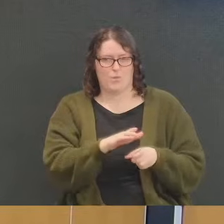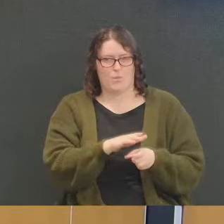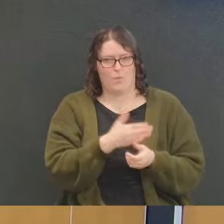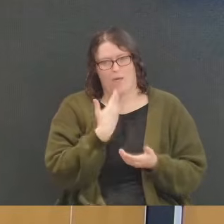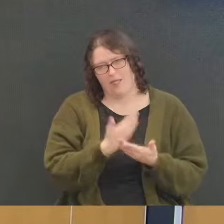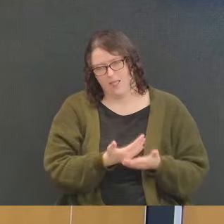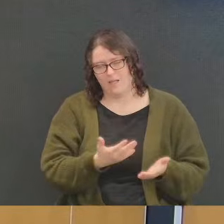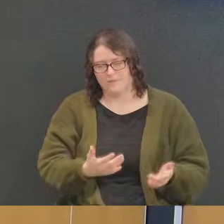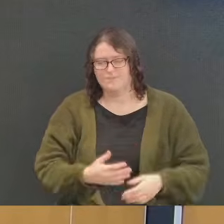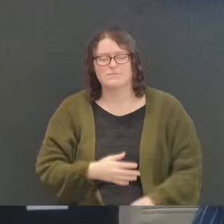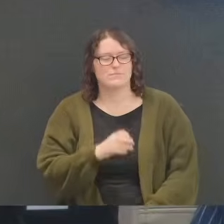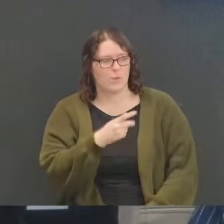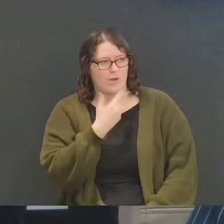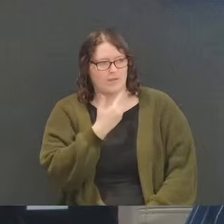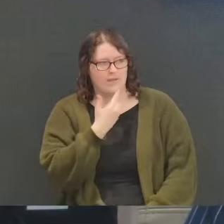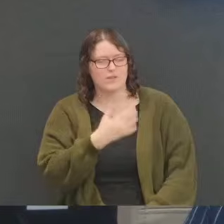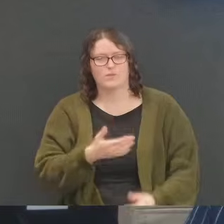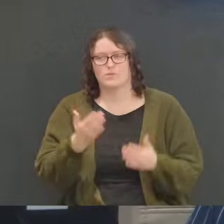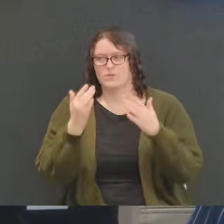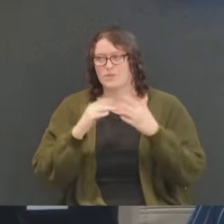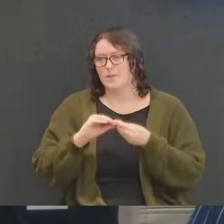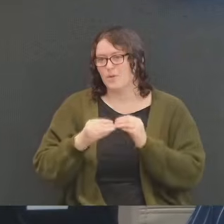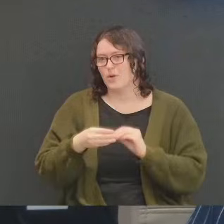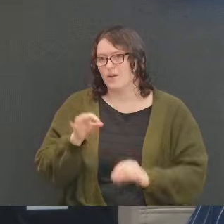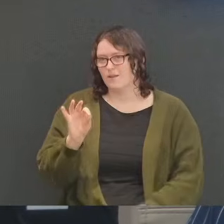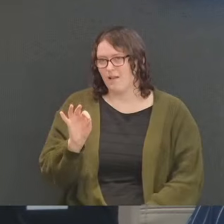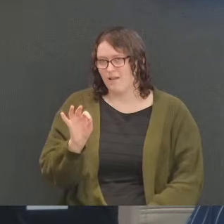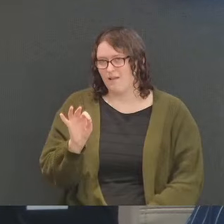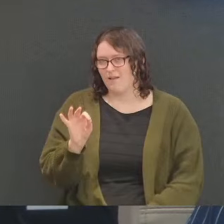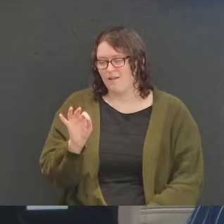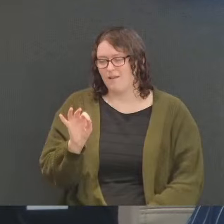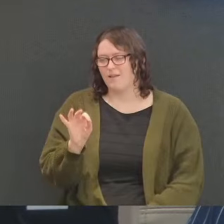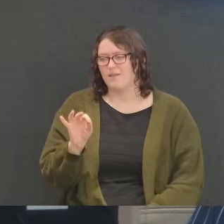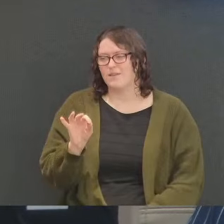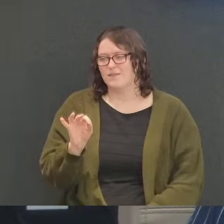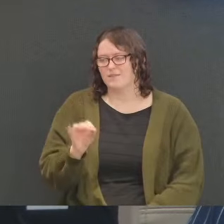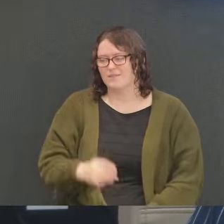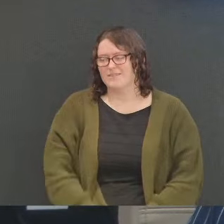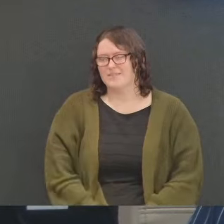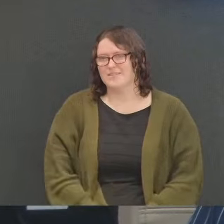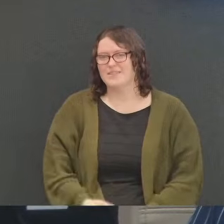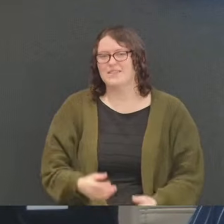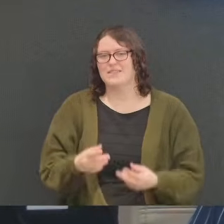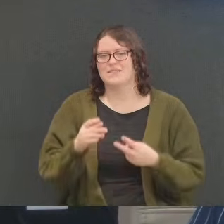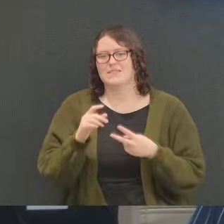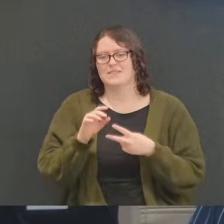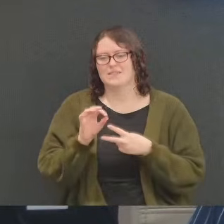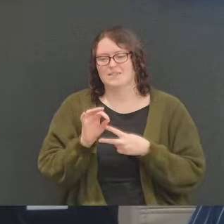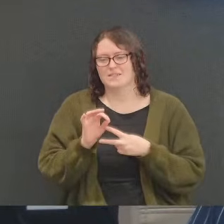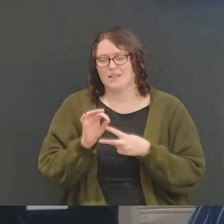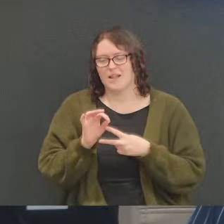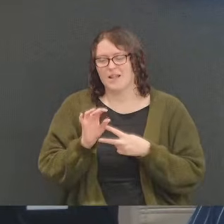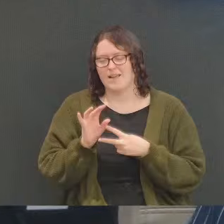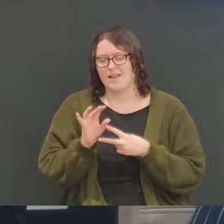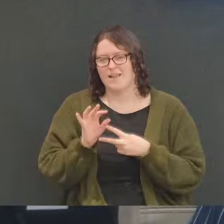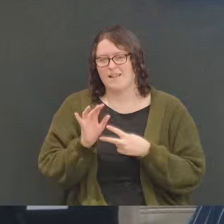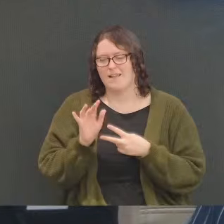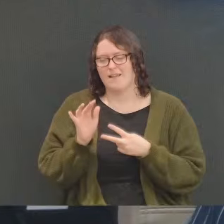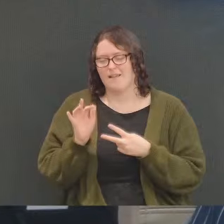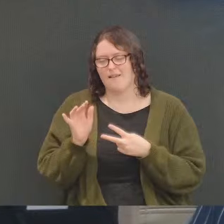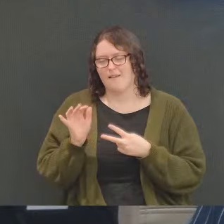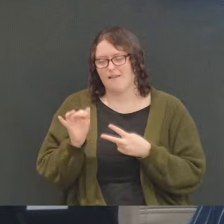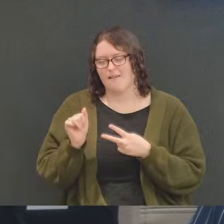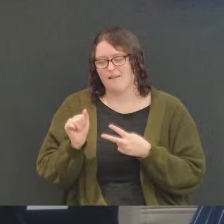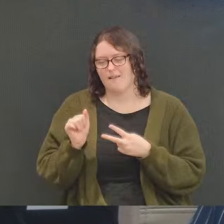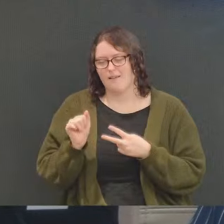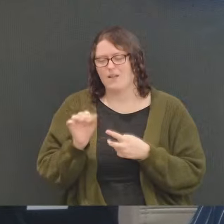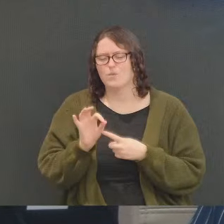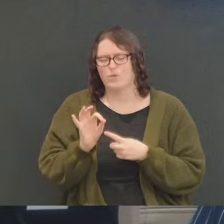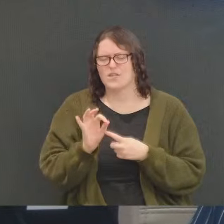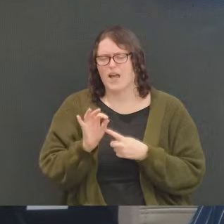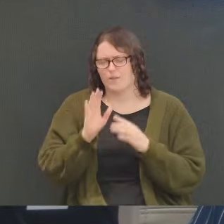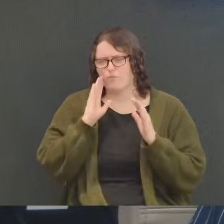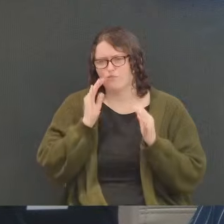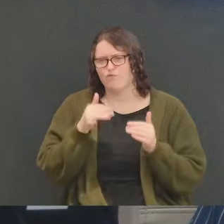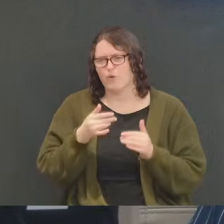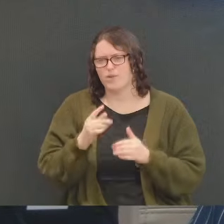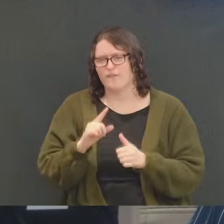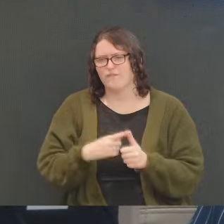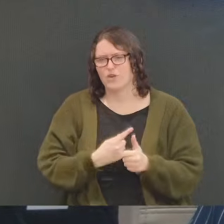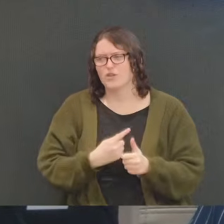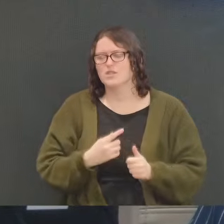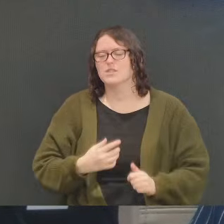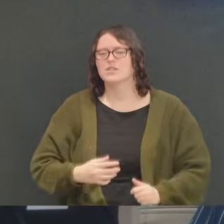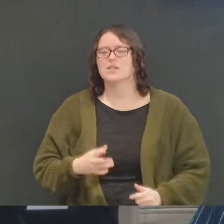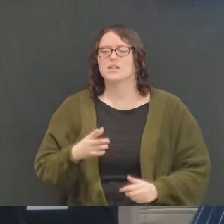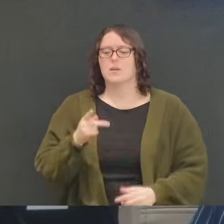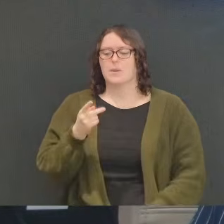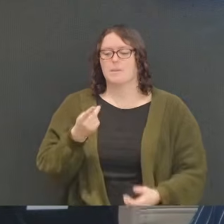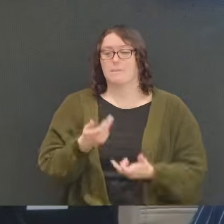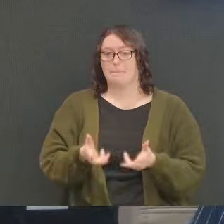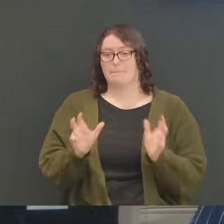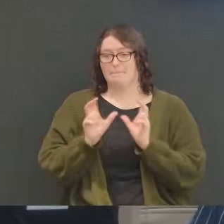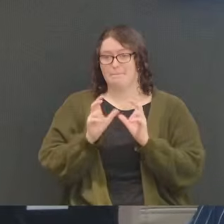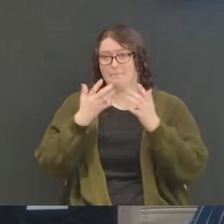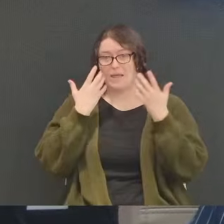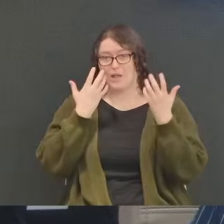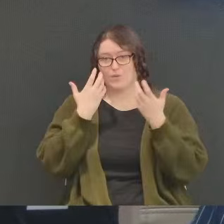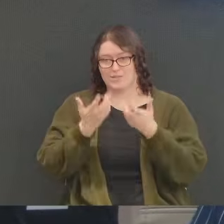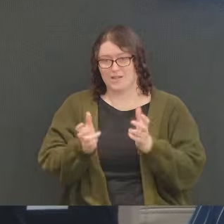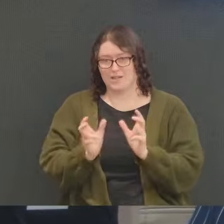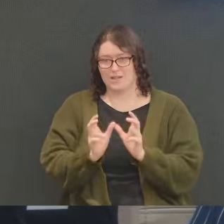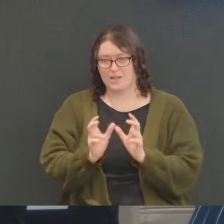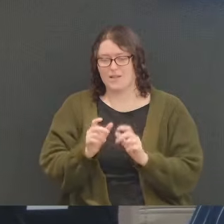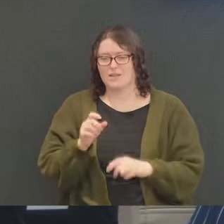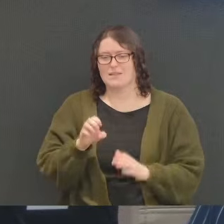going to item number nine and item number nine and let me go with nine first at Paycor the escalator.